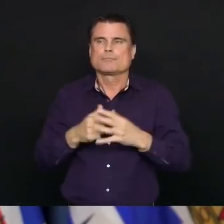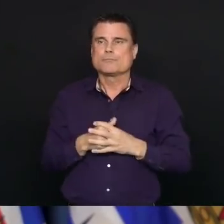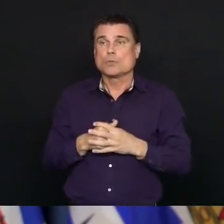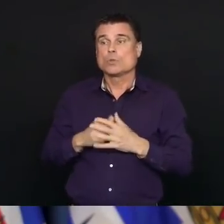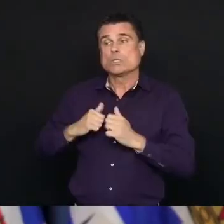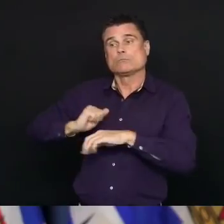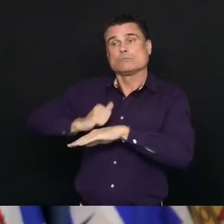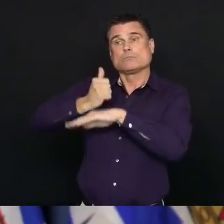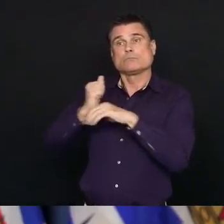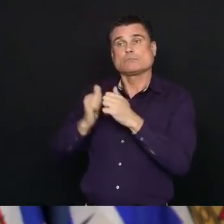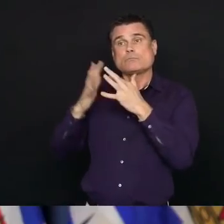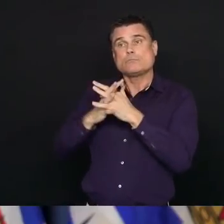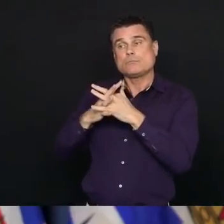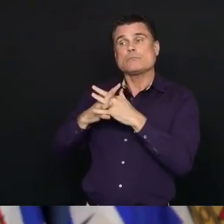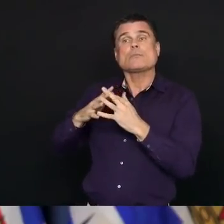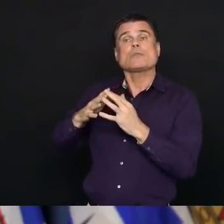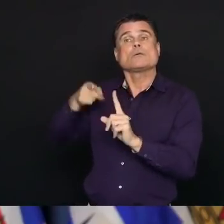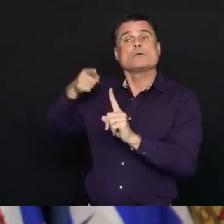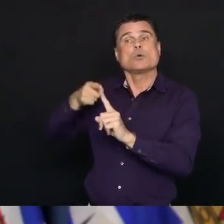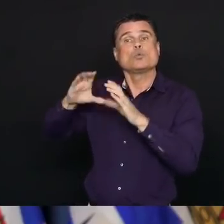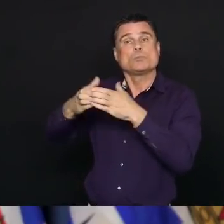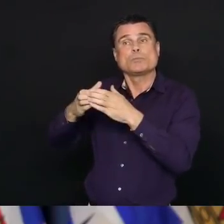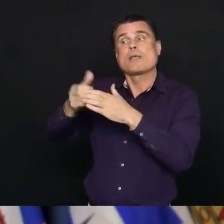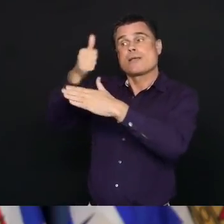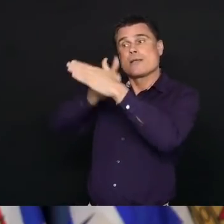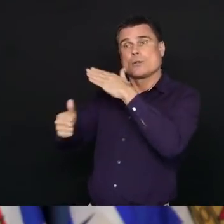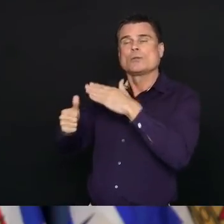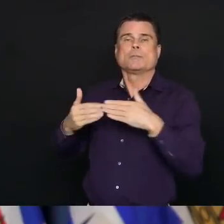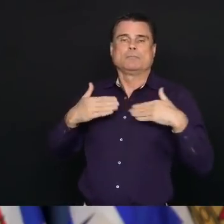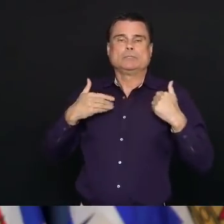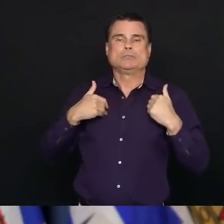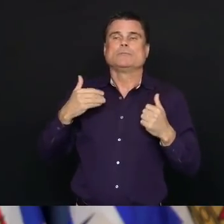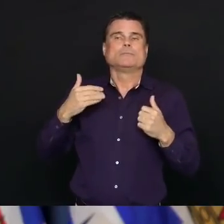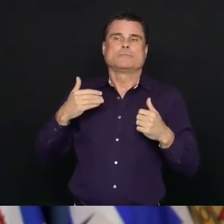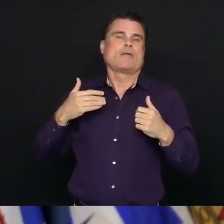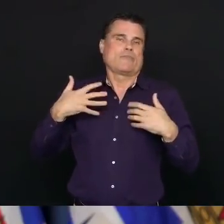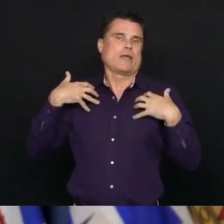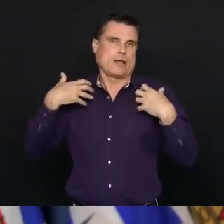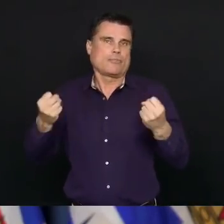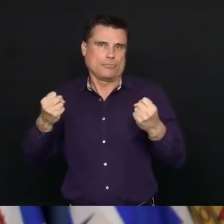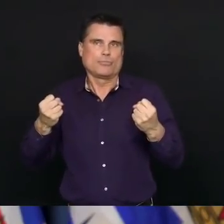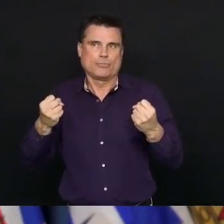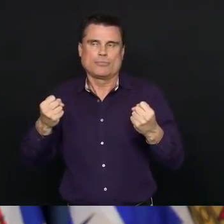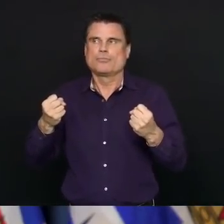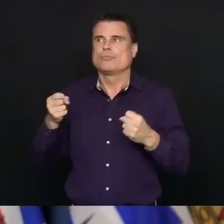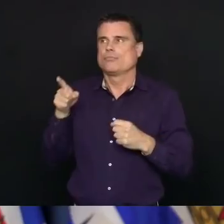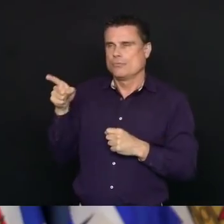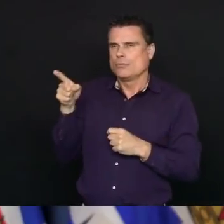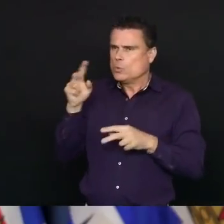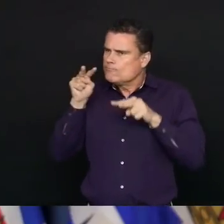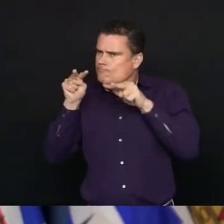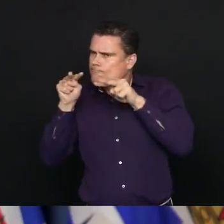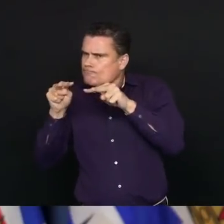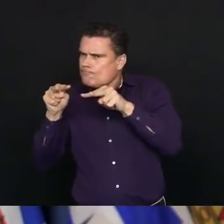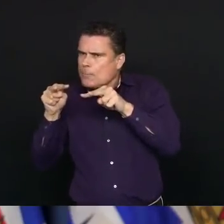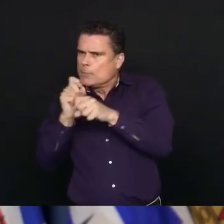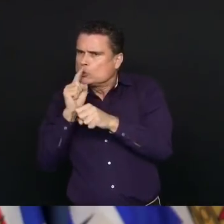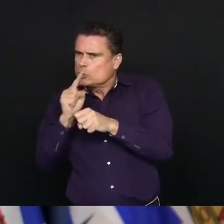Minister of health to provide recommendation and guidance on systemic issues are identified. Implementation will be done at the regional